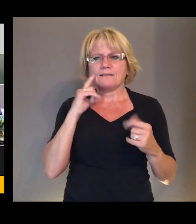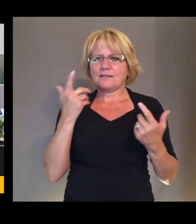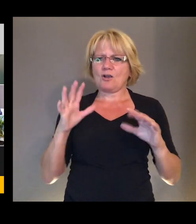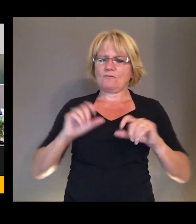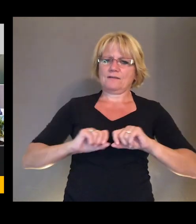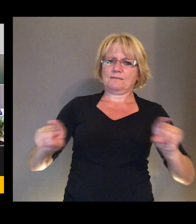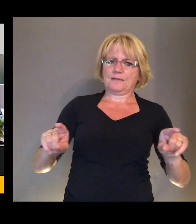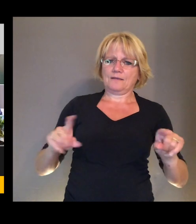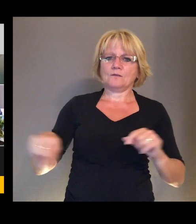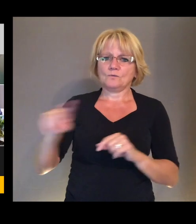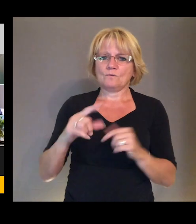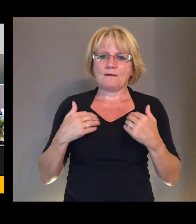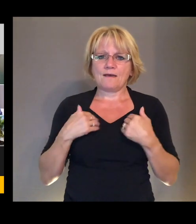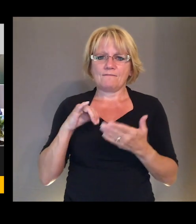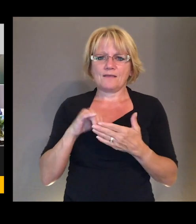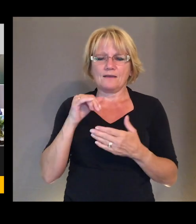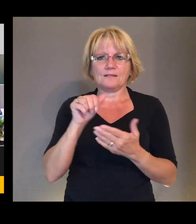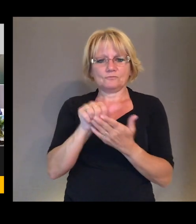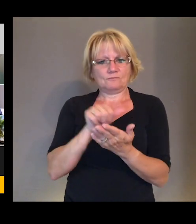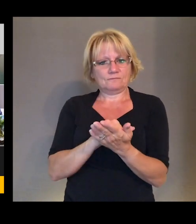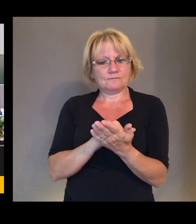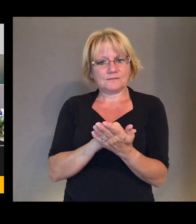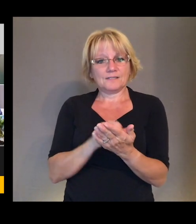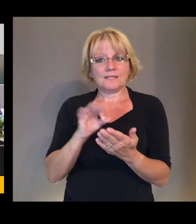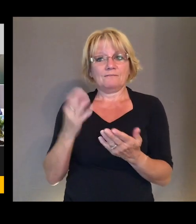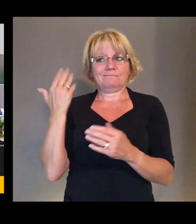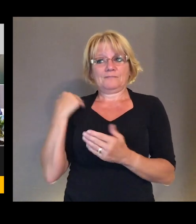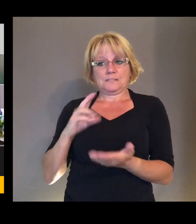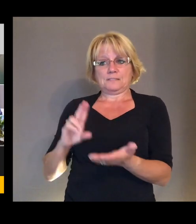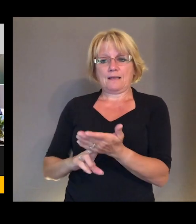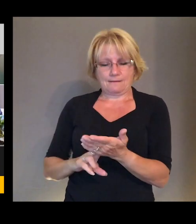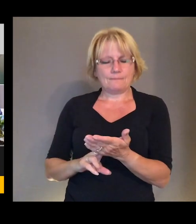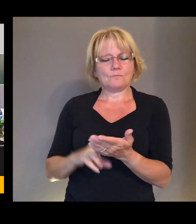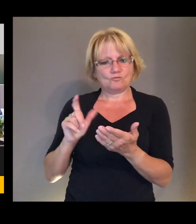I believe most of me email that to you already, so you have an agenda. And so you did sign up,